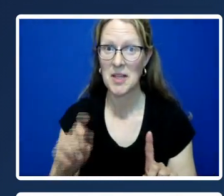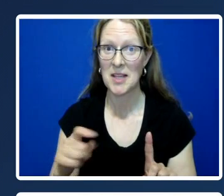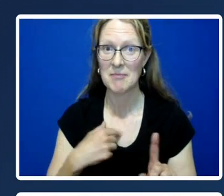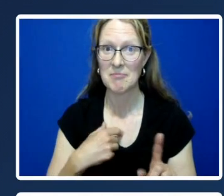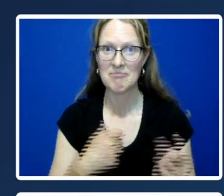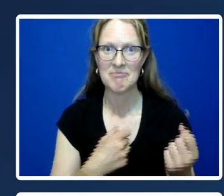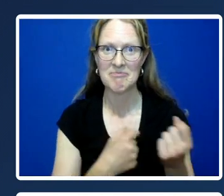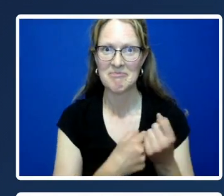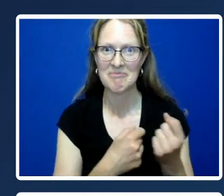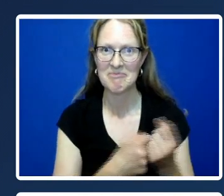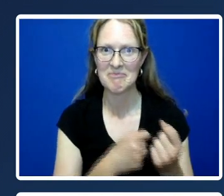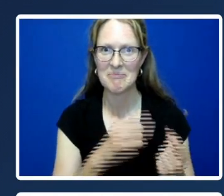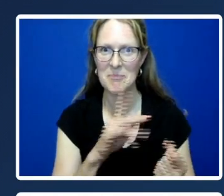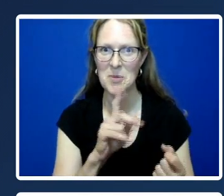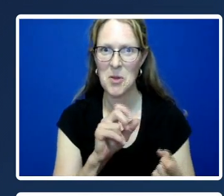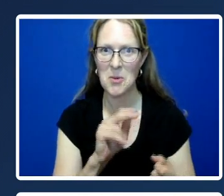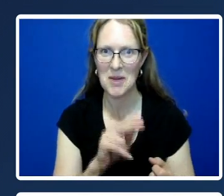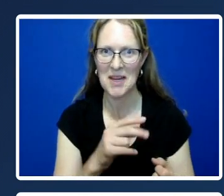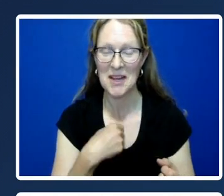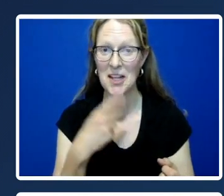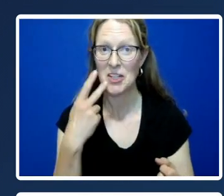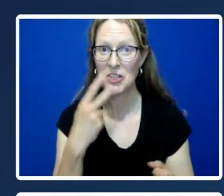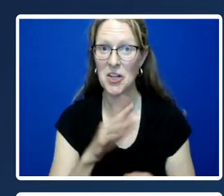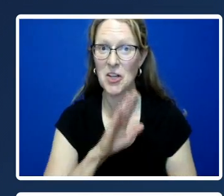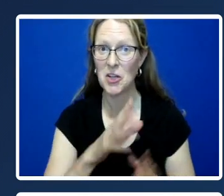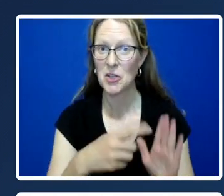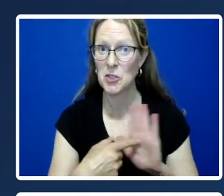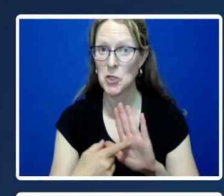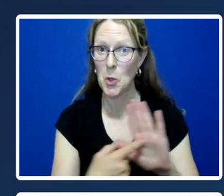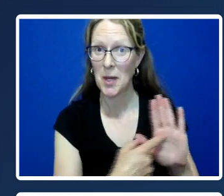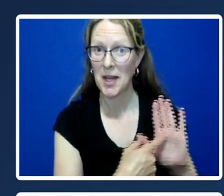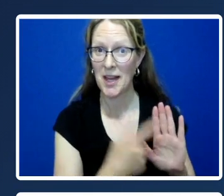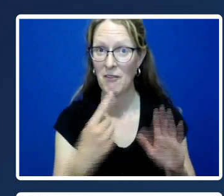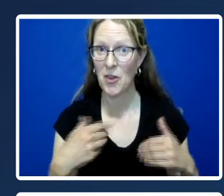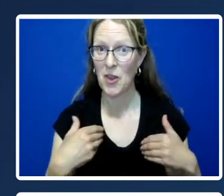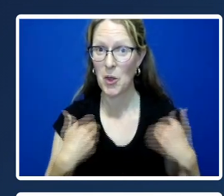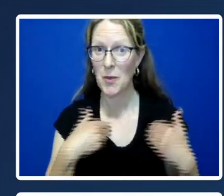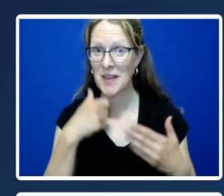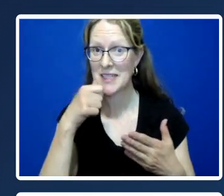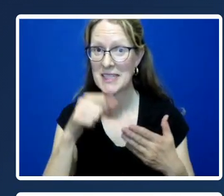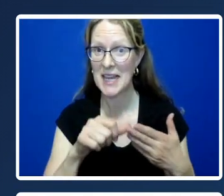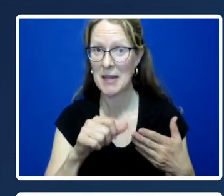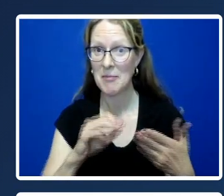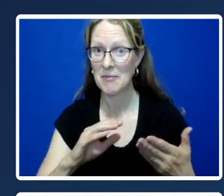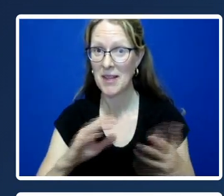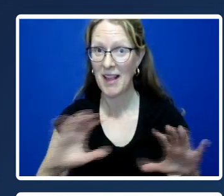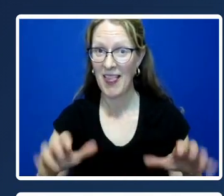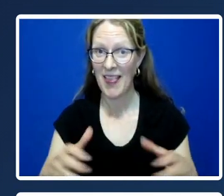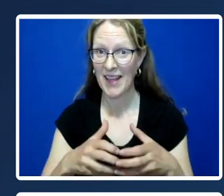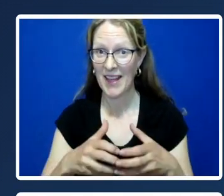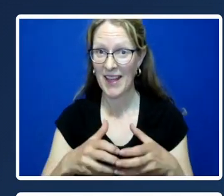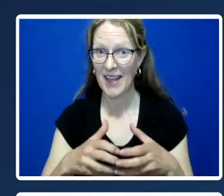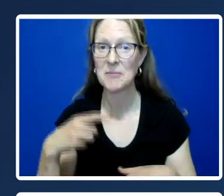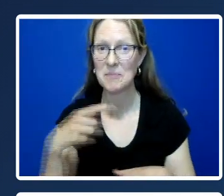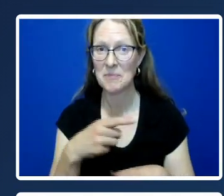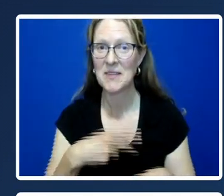her showcase for the Youth Stamp Collective at the National Postal Museum. And it was so beautiful to